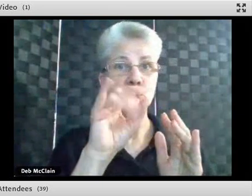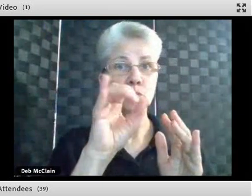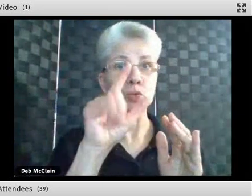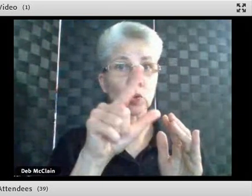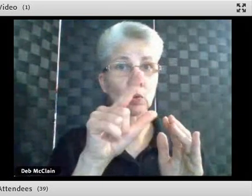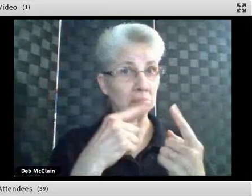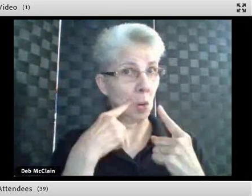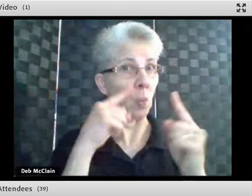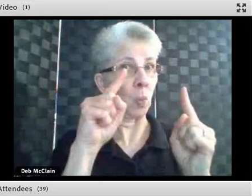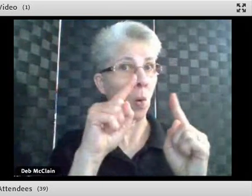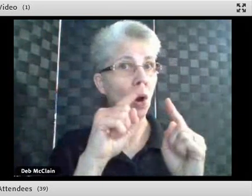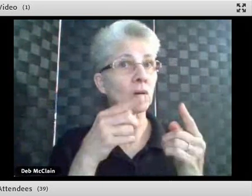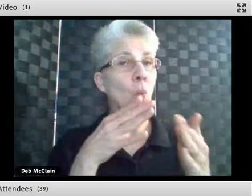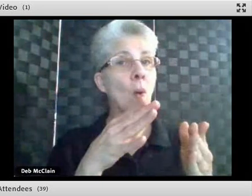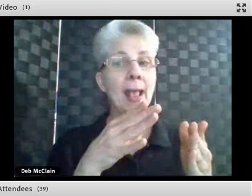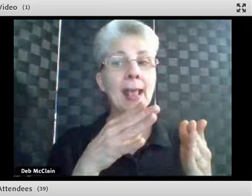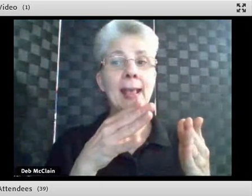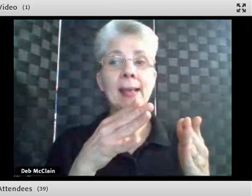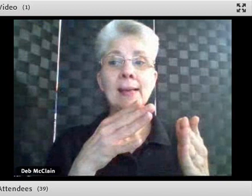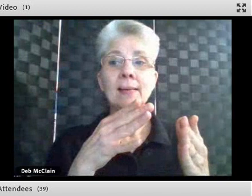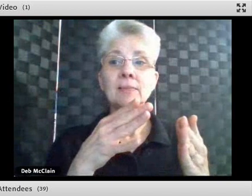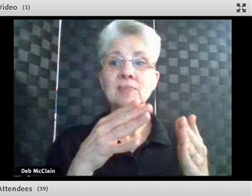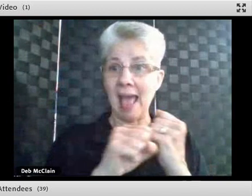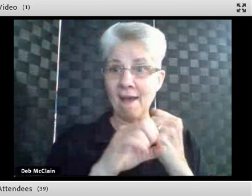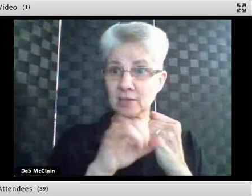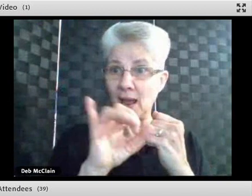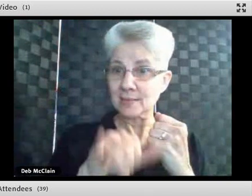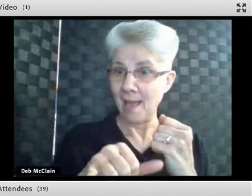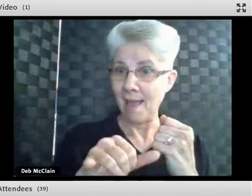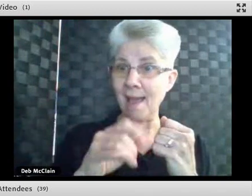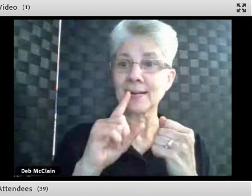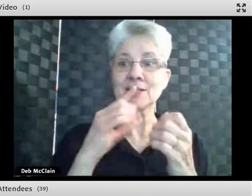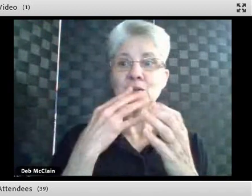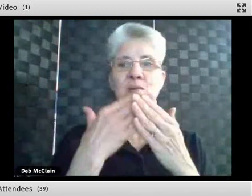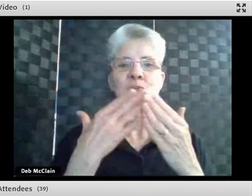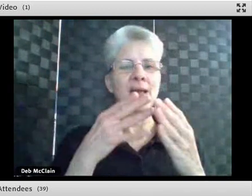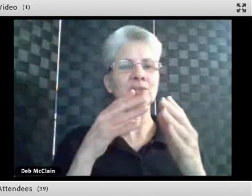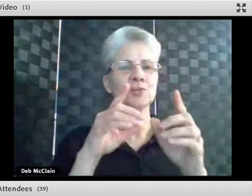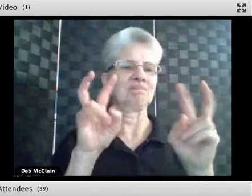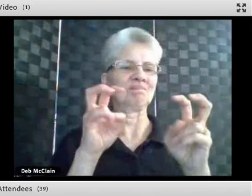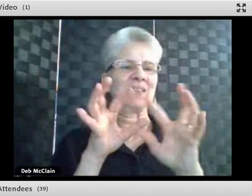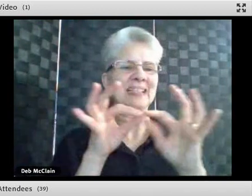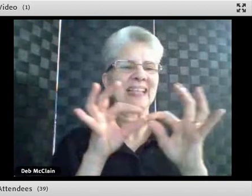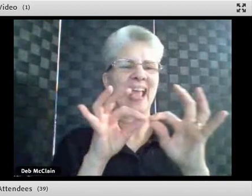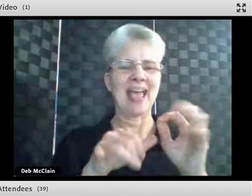Does it work the way advertised, I guess is a good way to put it.